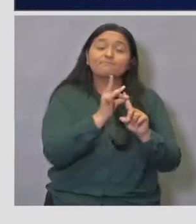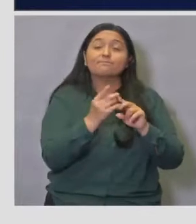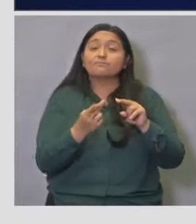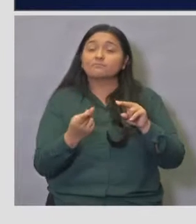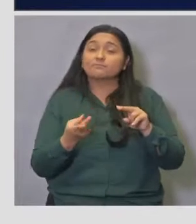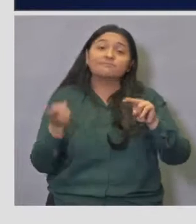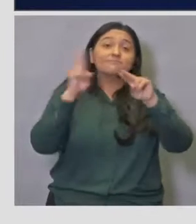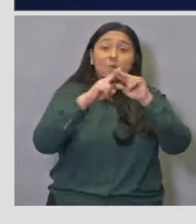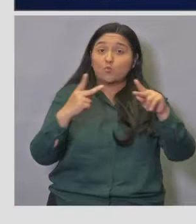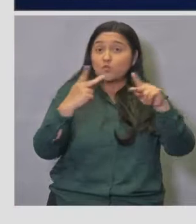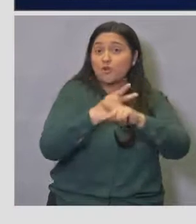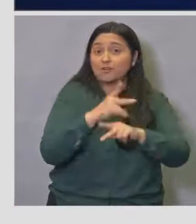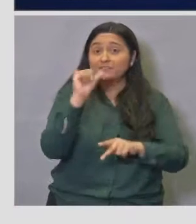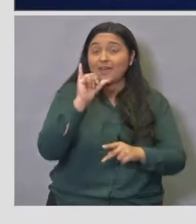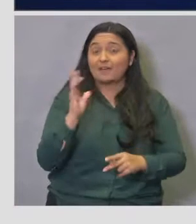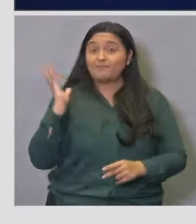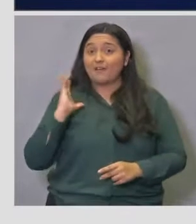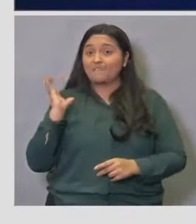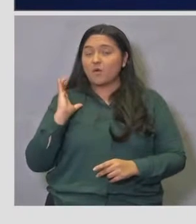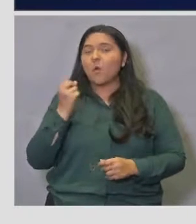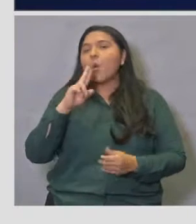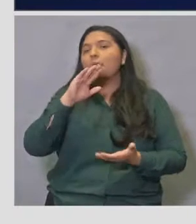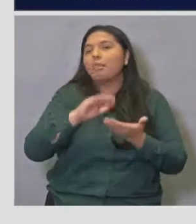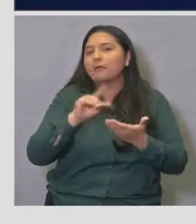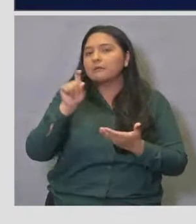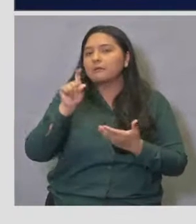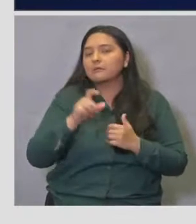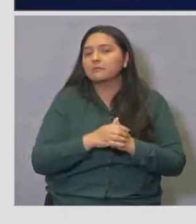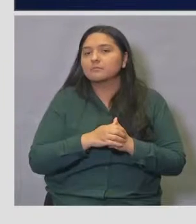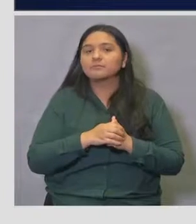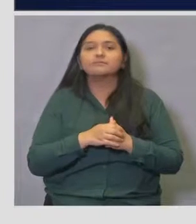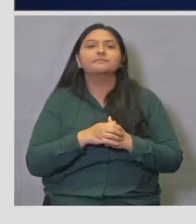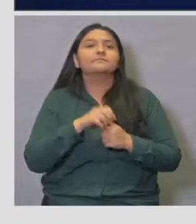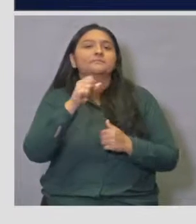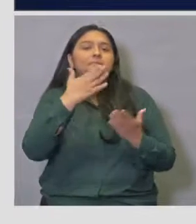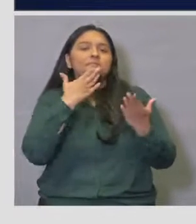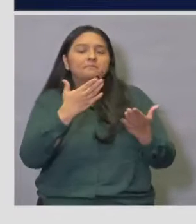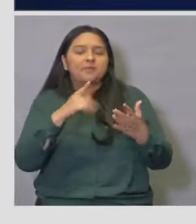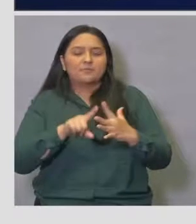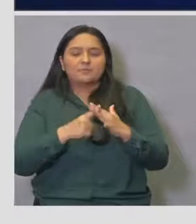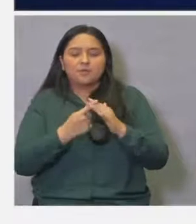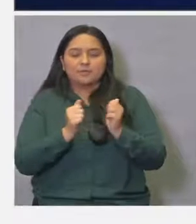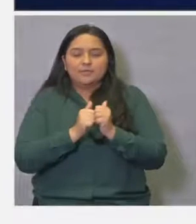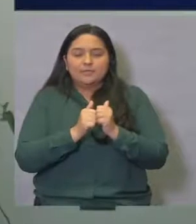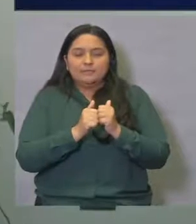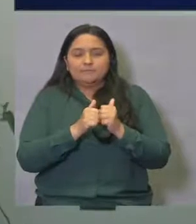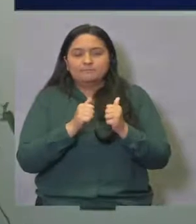THAT QUESTION IS, CAN HE RESURGENCE EVER BE AS BAD AS IT WAS -- A RESURGENCE EVER BE AS